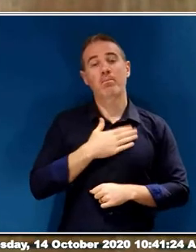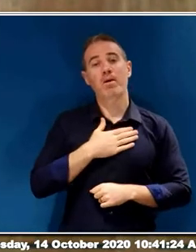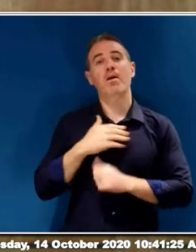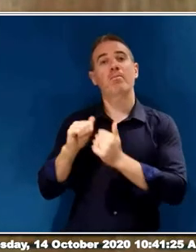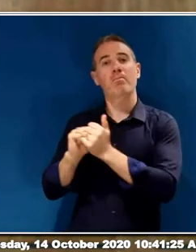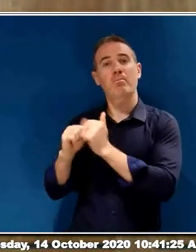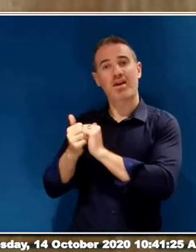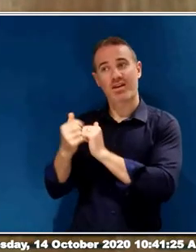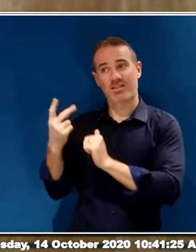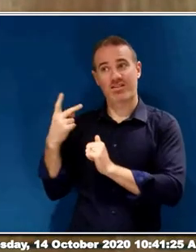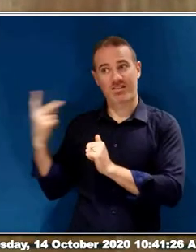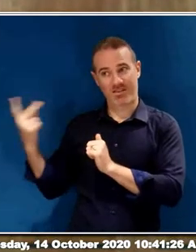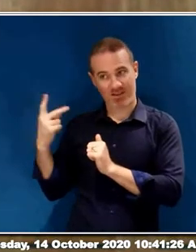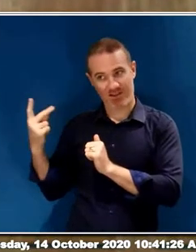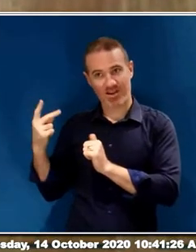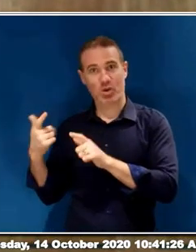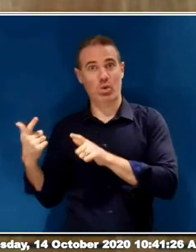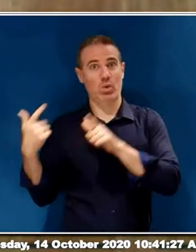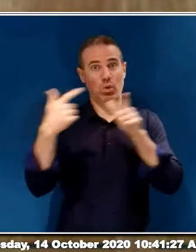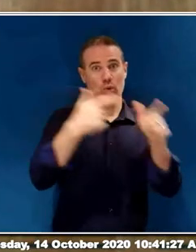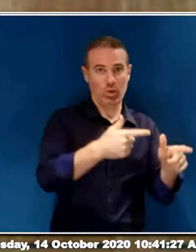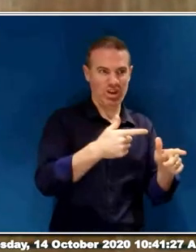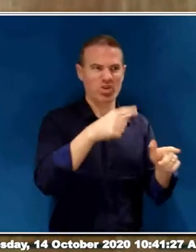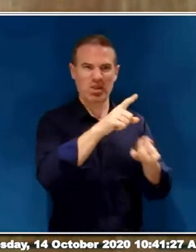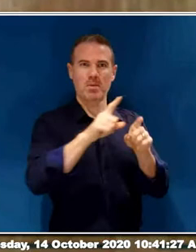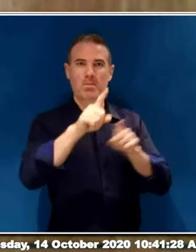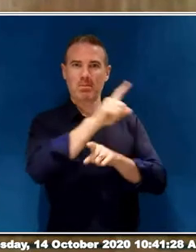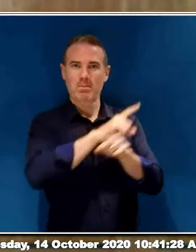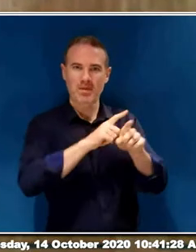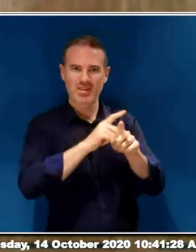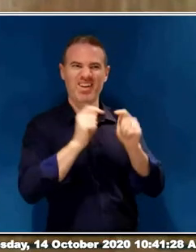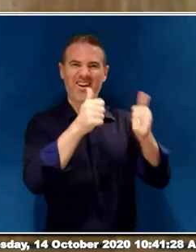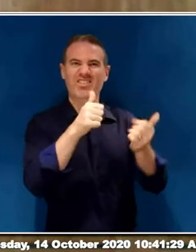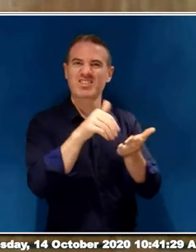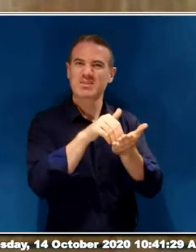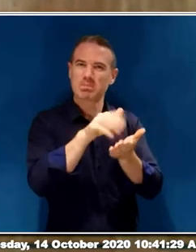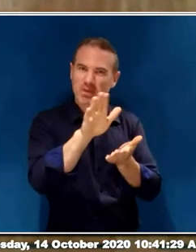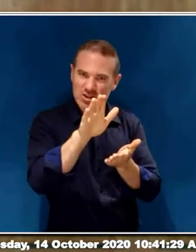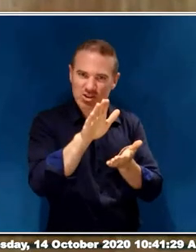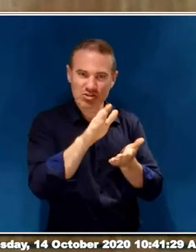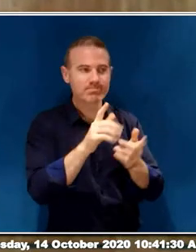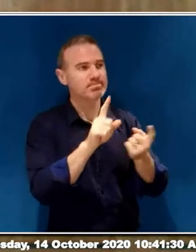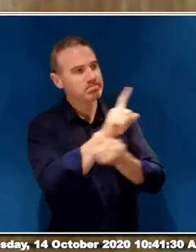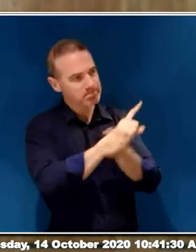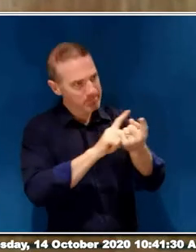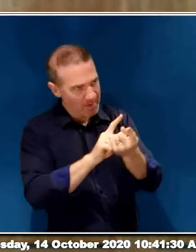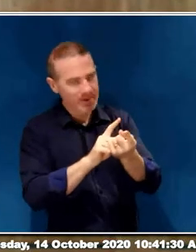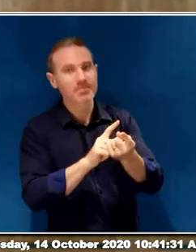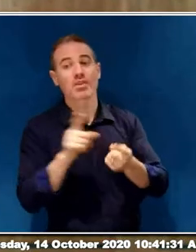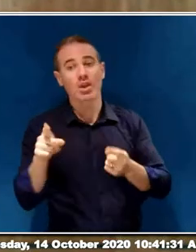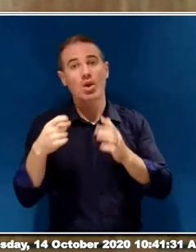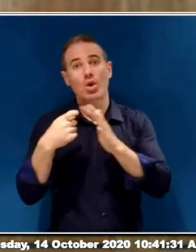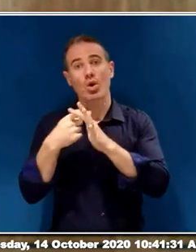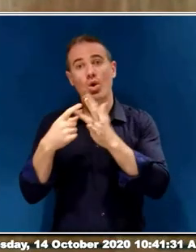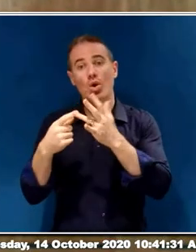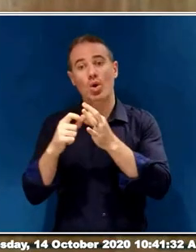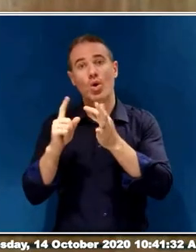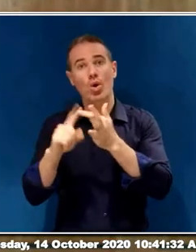We finished at the re-entry meeting. Kobe arrived at school via taxi in order to keep his routine. We said goodbye.